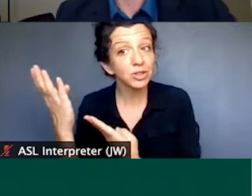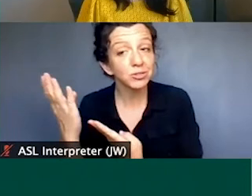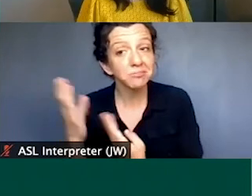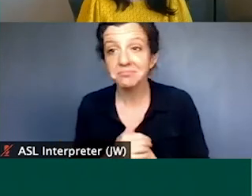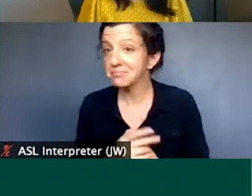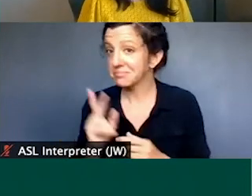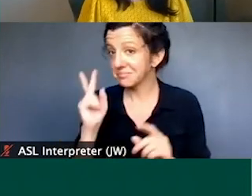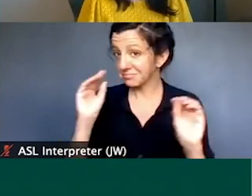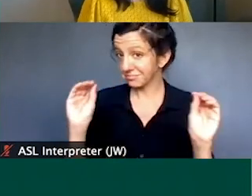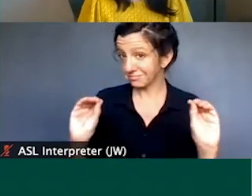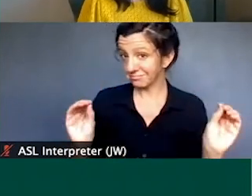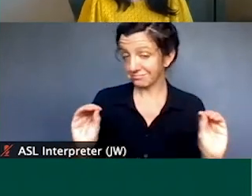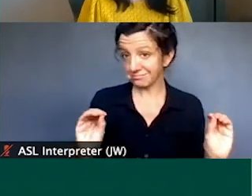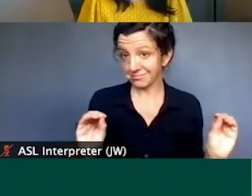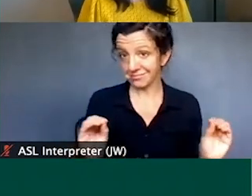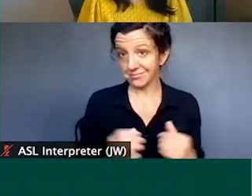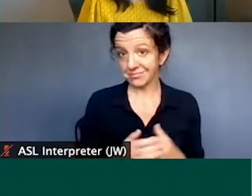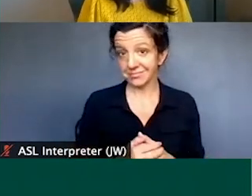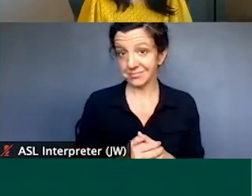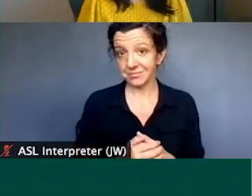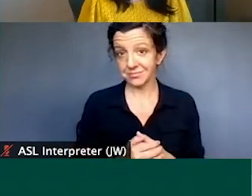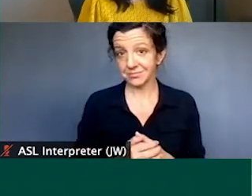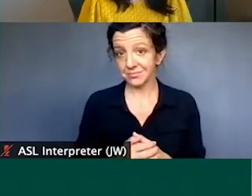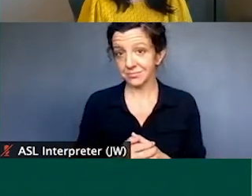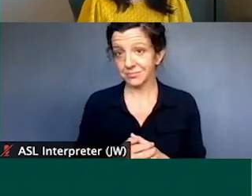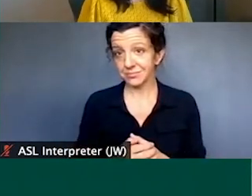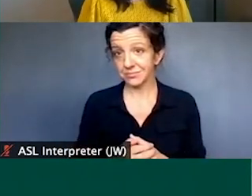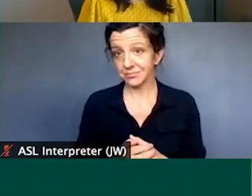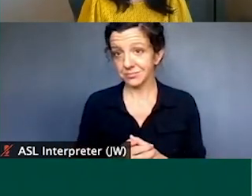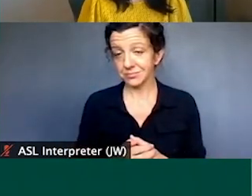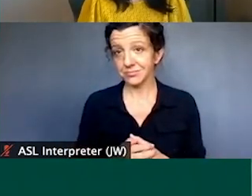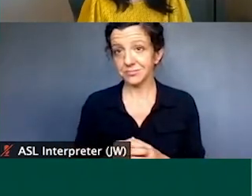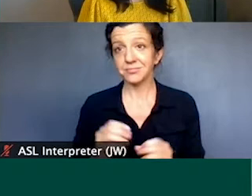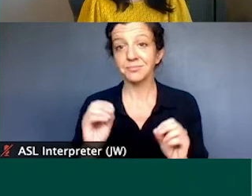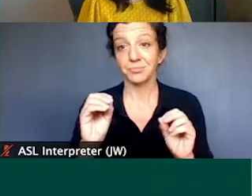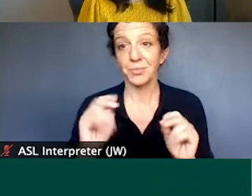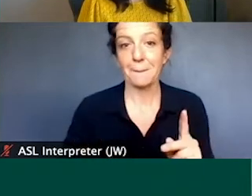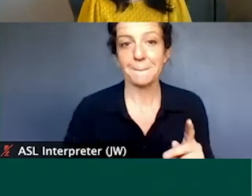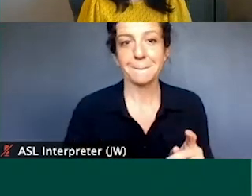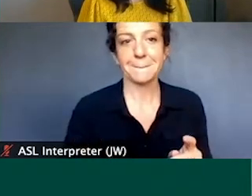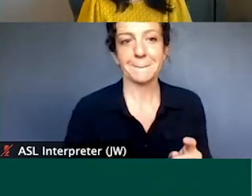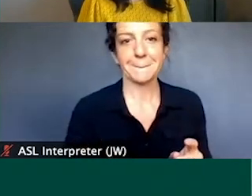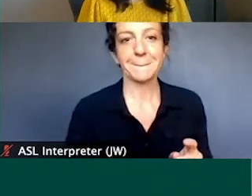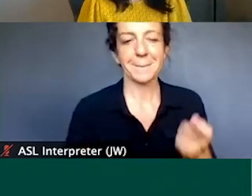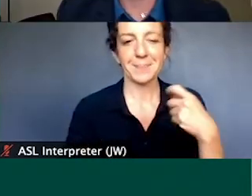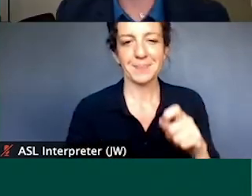We haven't published any work related to the effects from 209. Okay. So we don't know for sure.